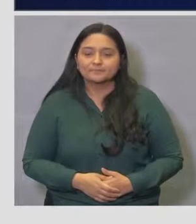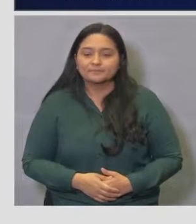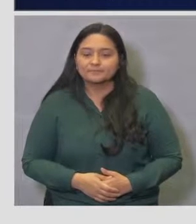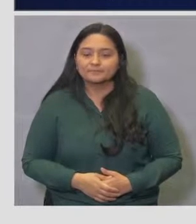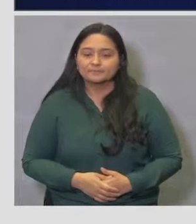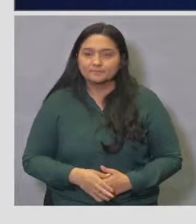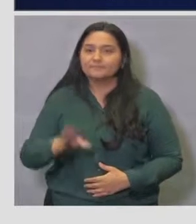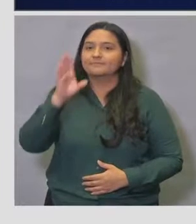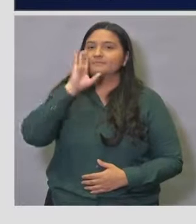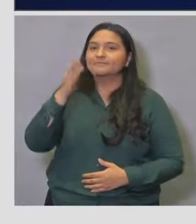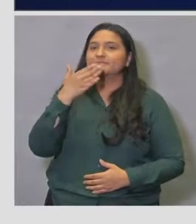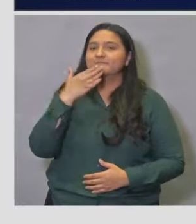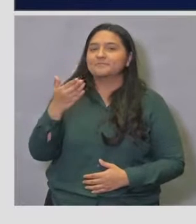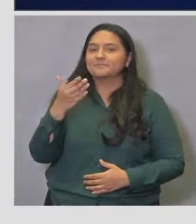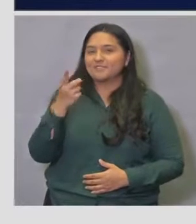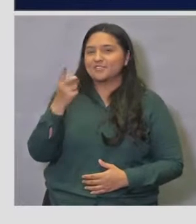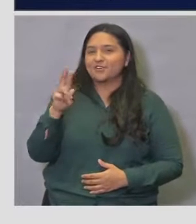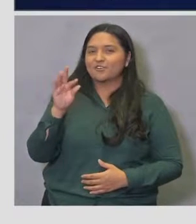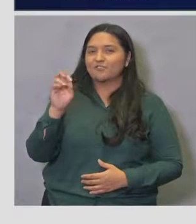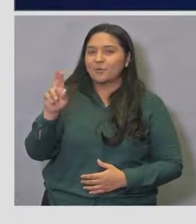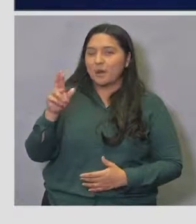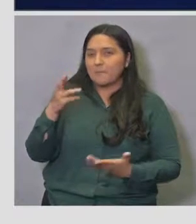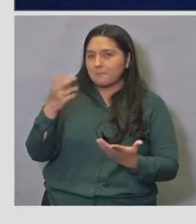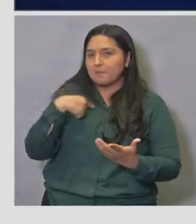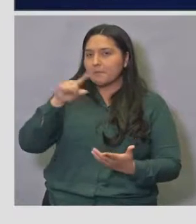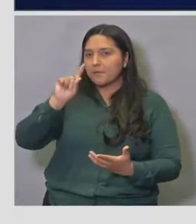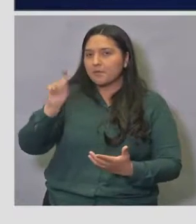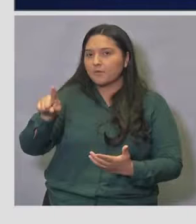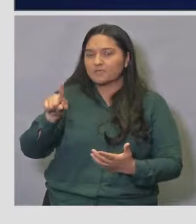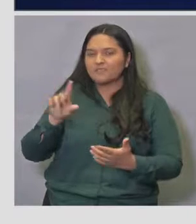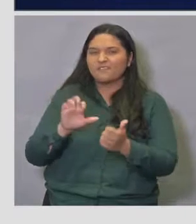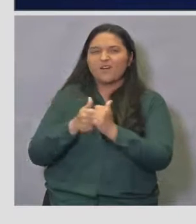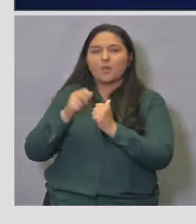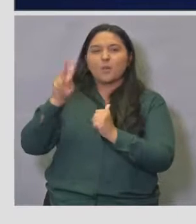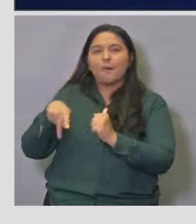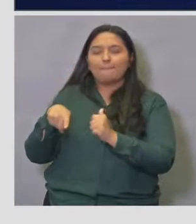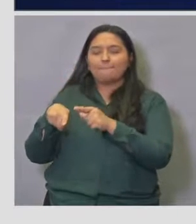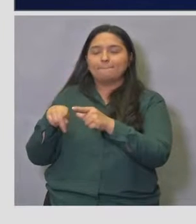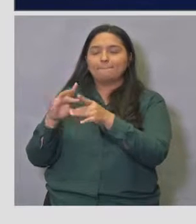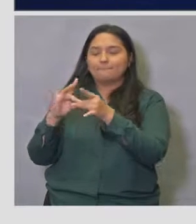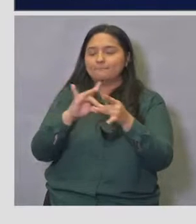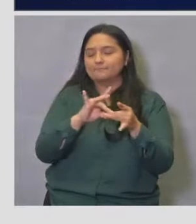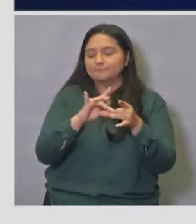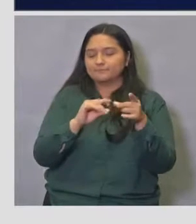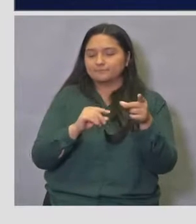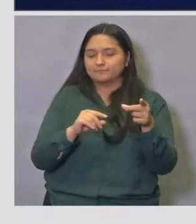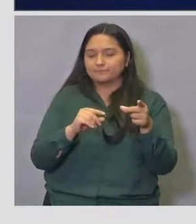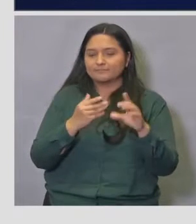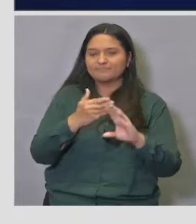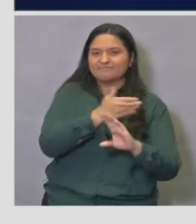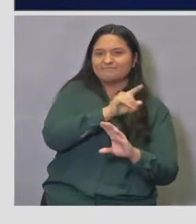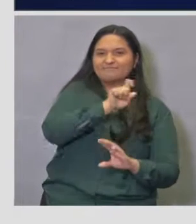YOUR LINE IS IN MUTED. UNMUTED.